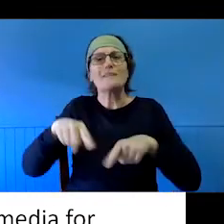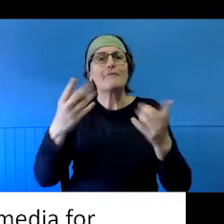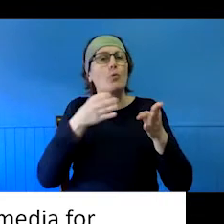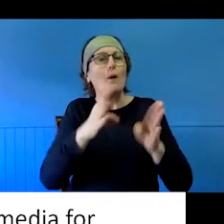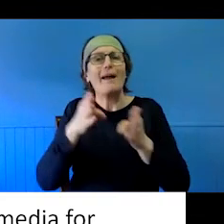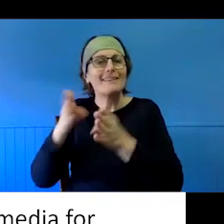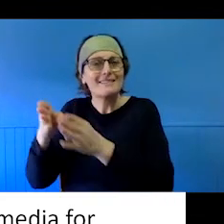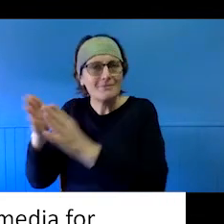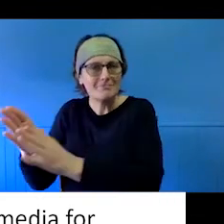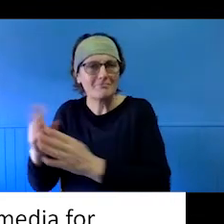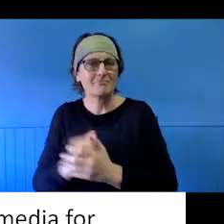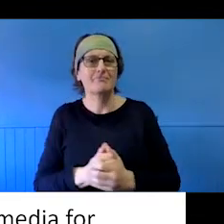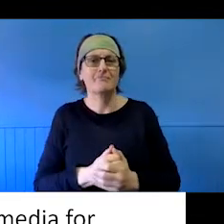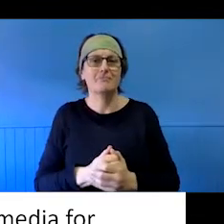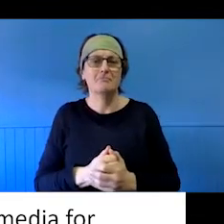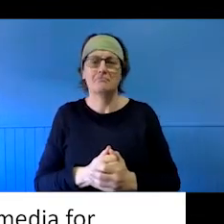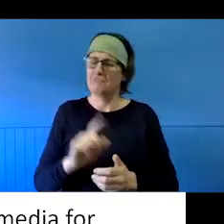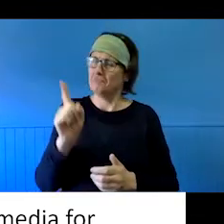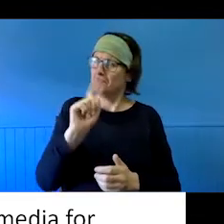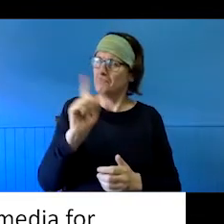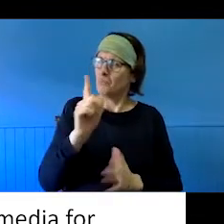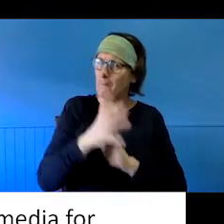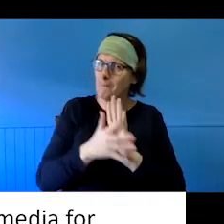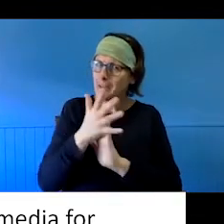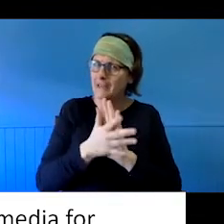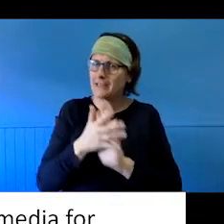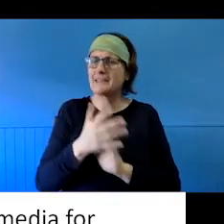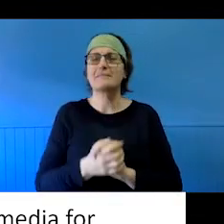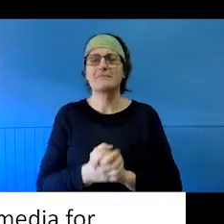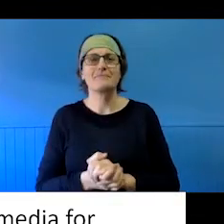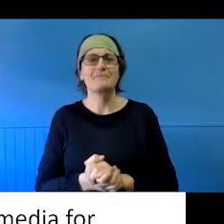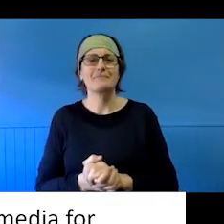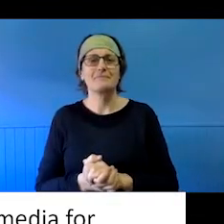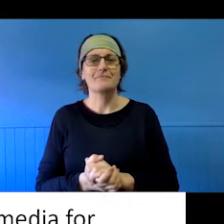Now, that sounds kind of jargon-y and what does that mean?